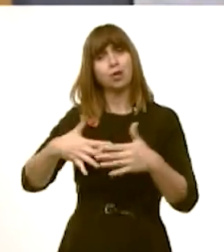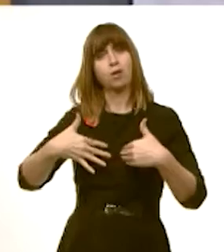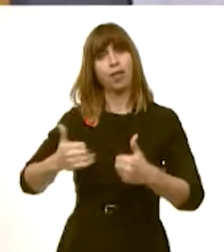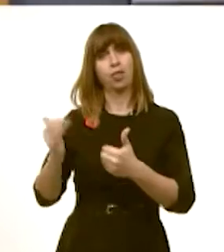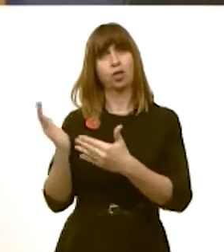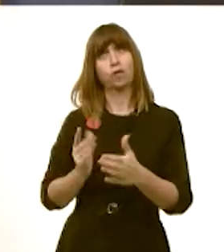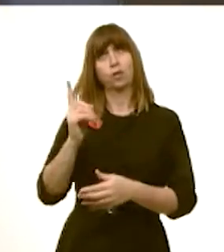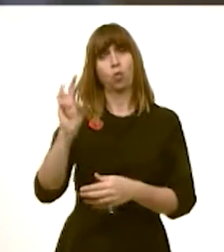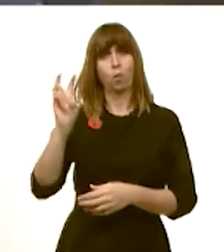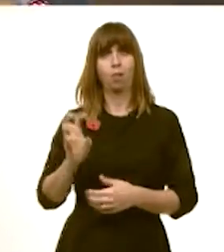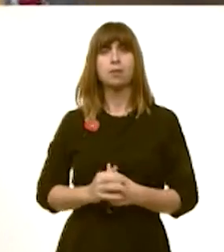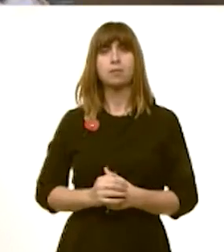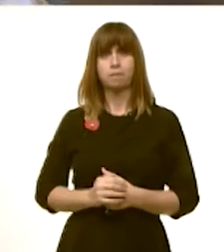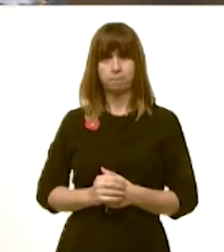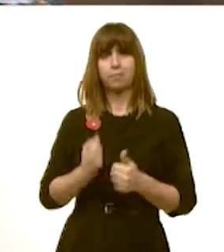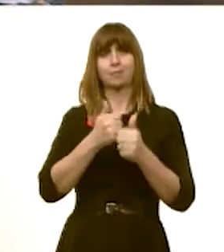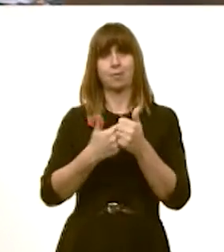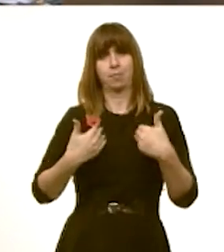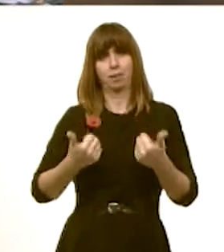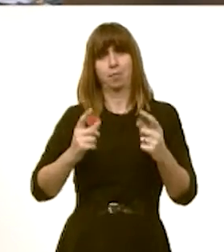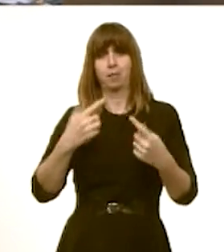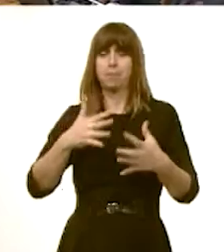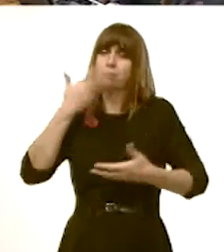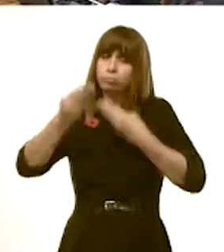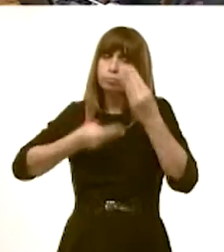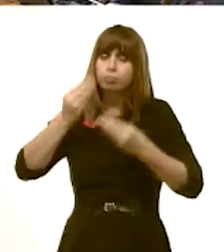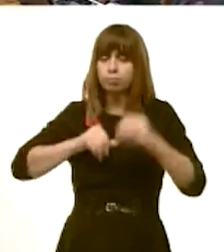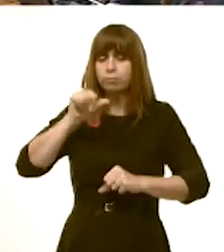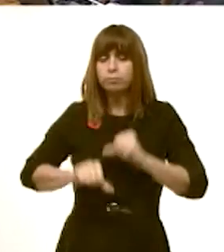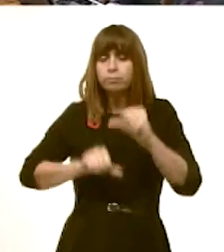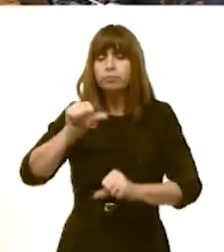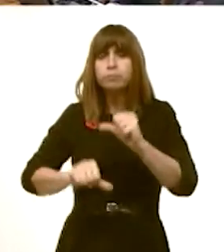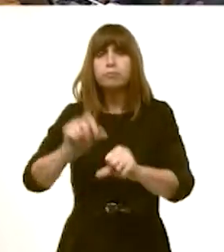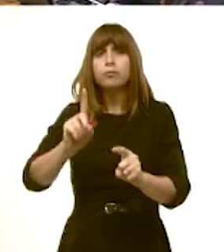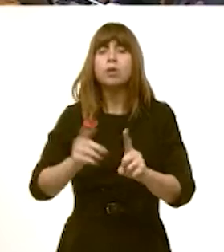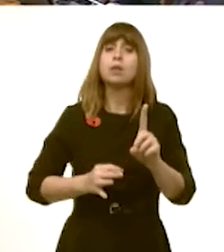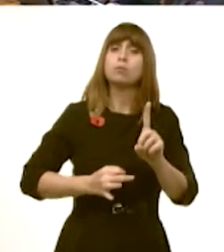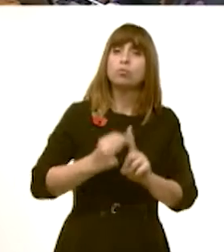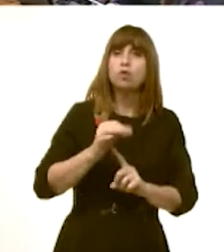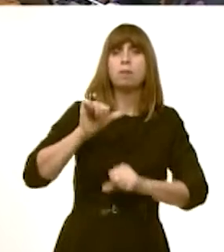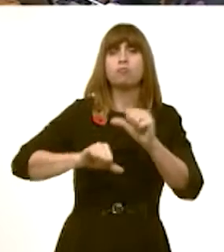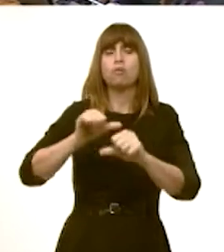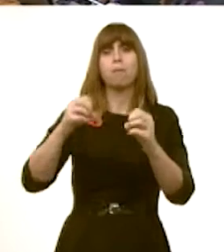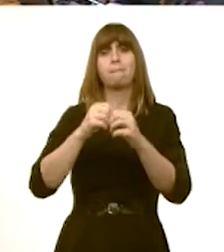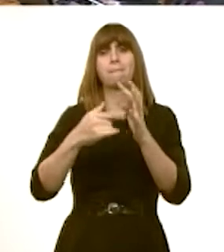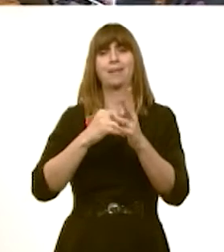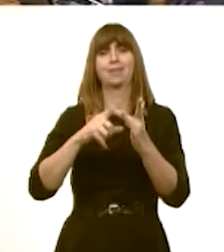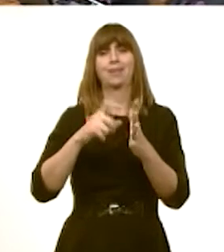The Deputy Minister for Health made a statement on next steps on supporting the improvement programme for Betsi Cadwaladr University Local Health Board on 4 November.